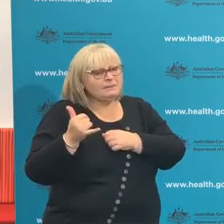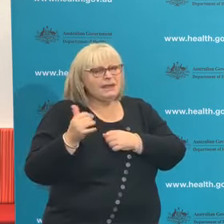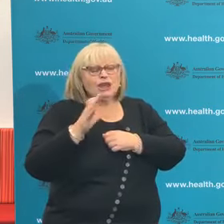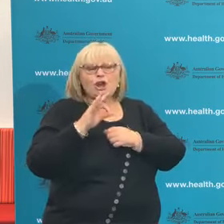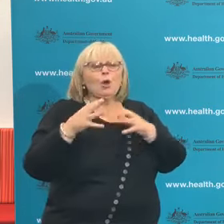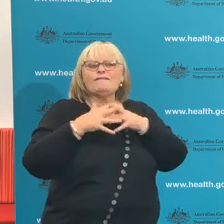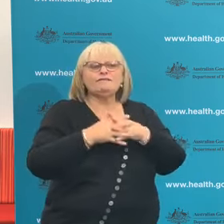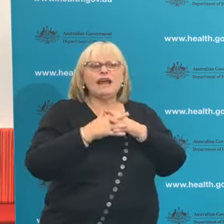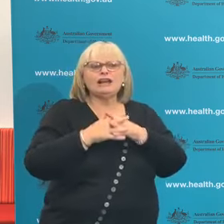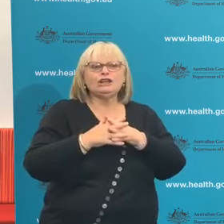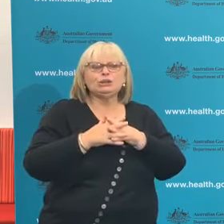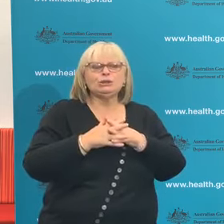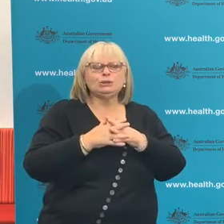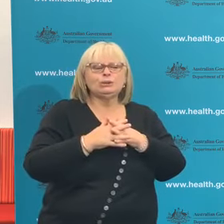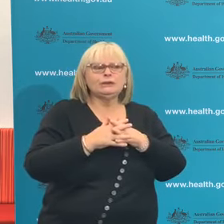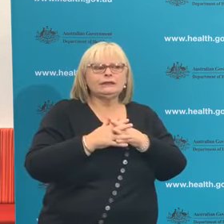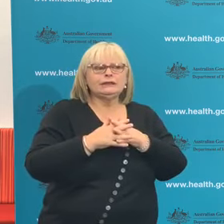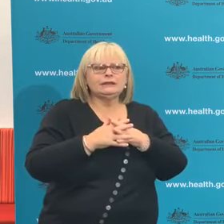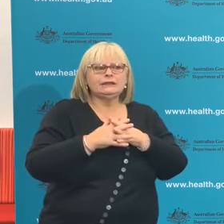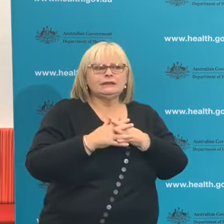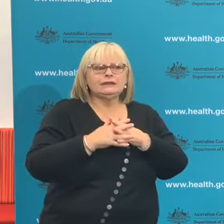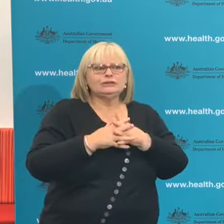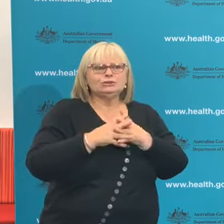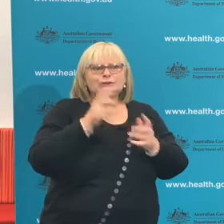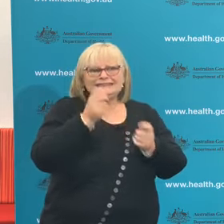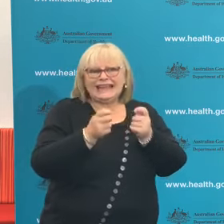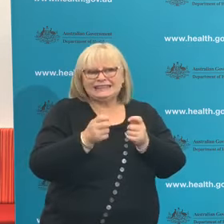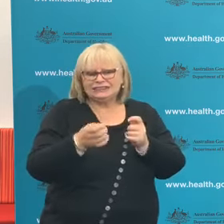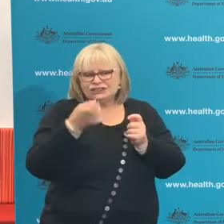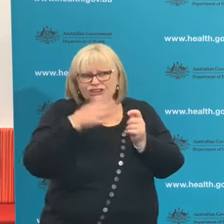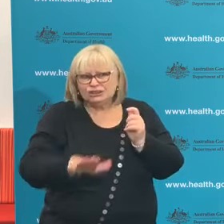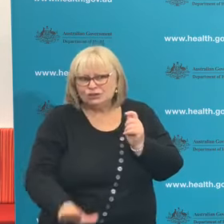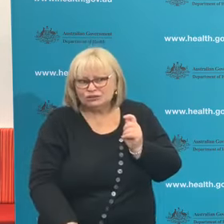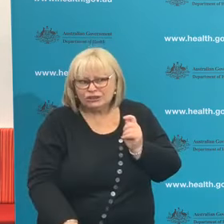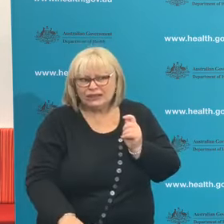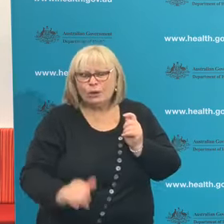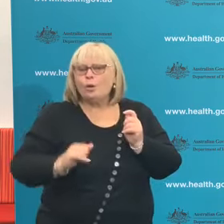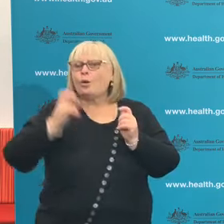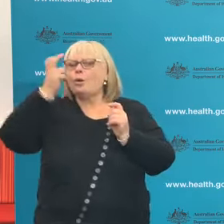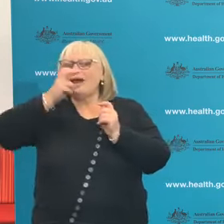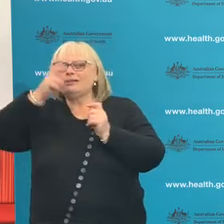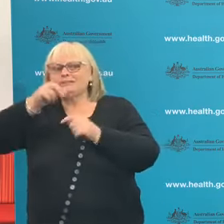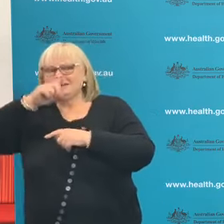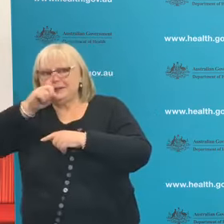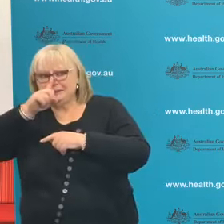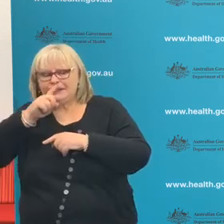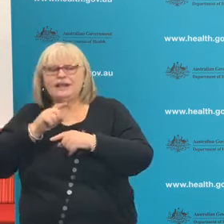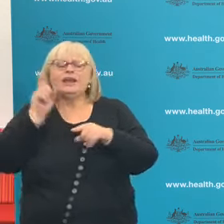value in testing children or elderly people. The most important target for